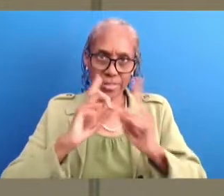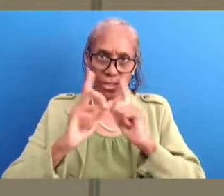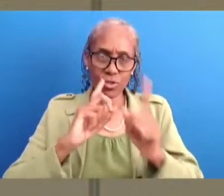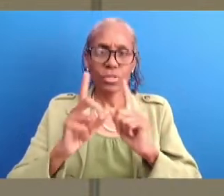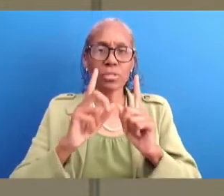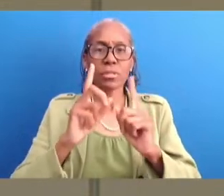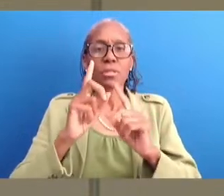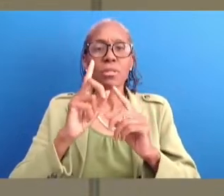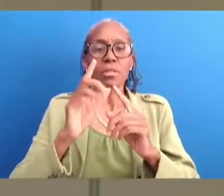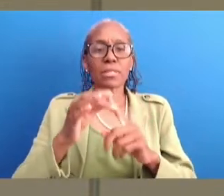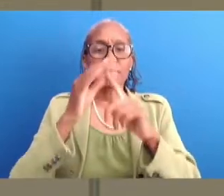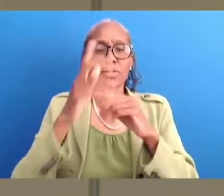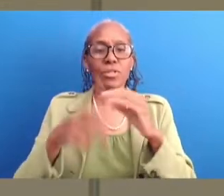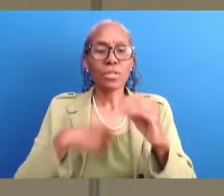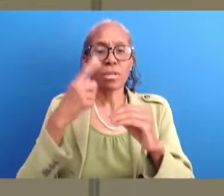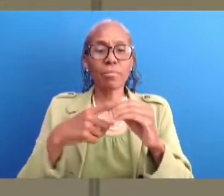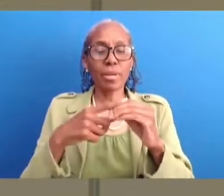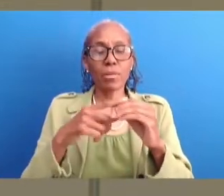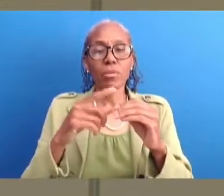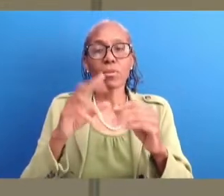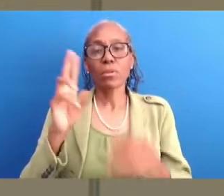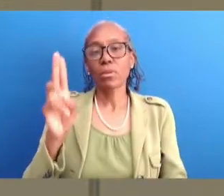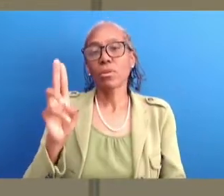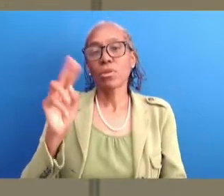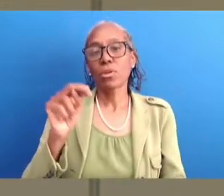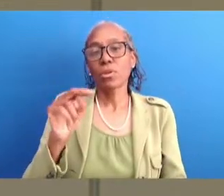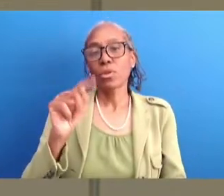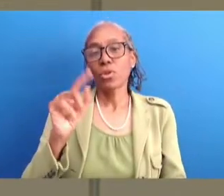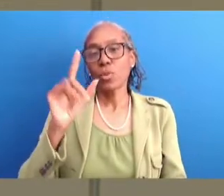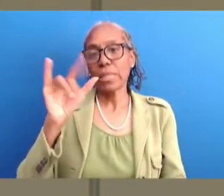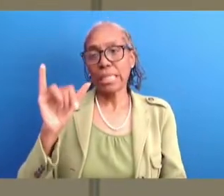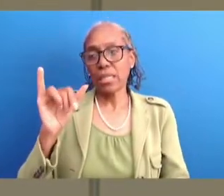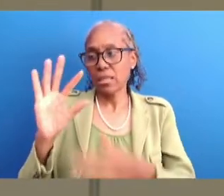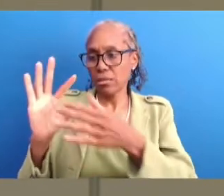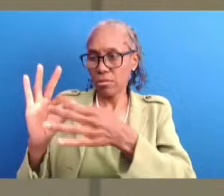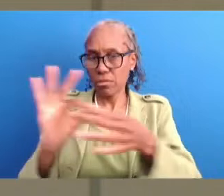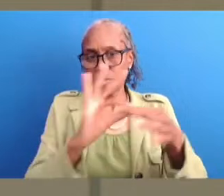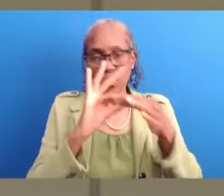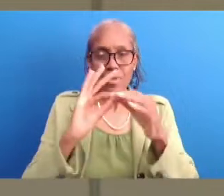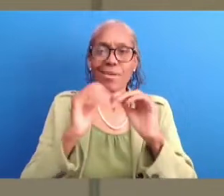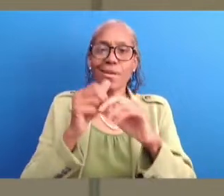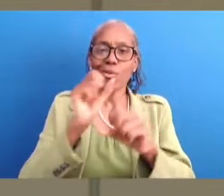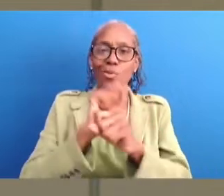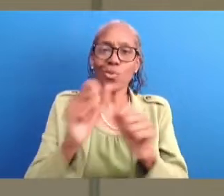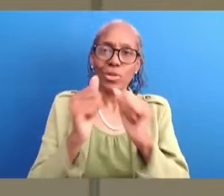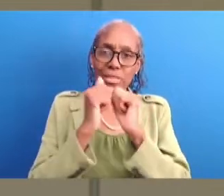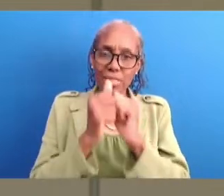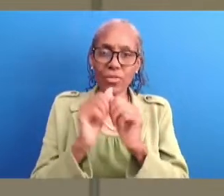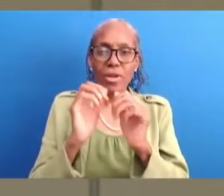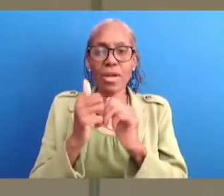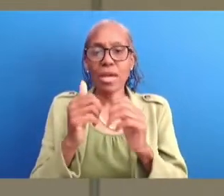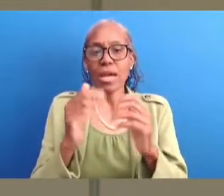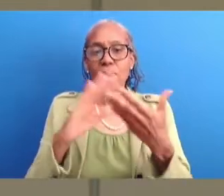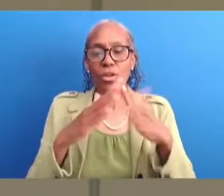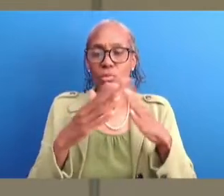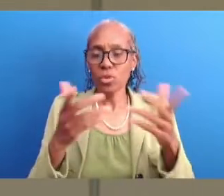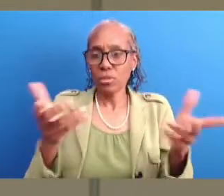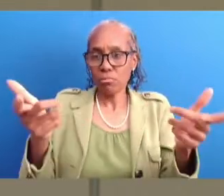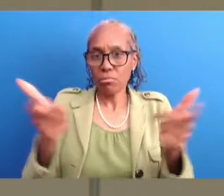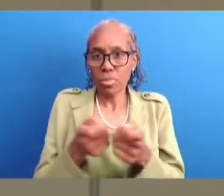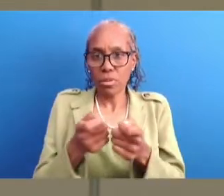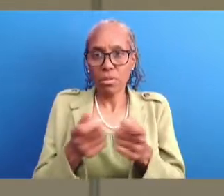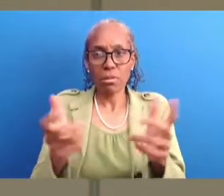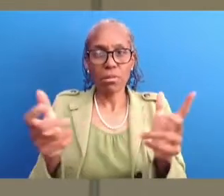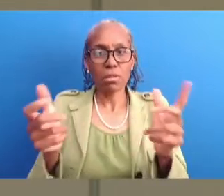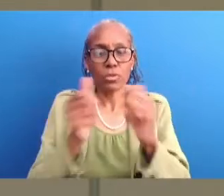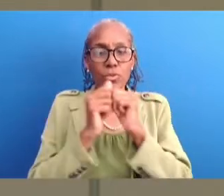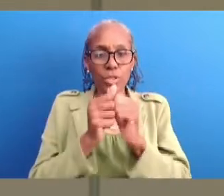FOR THE CONVERSATIONS THAT WE'VE